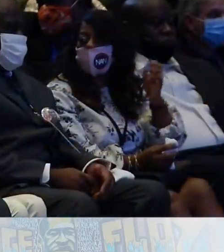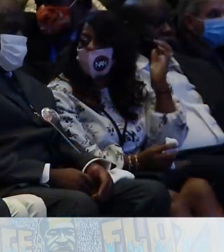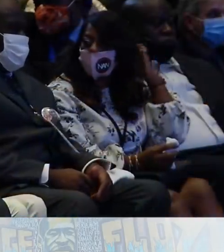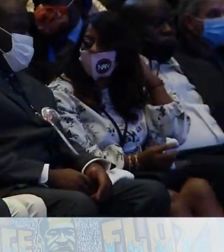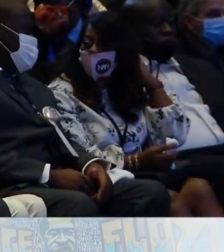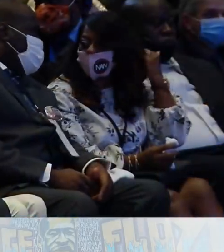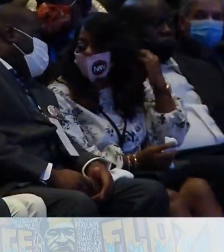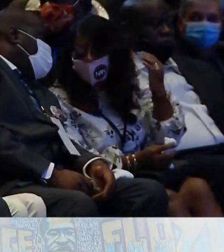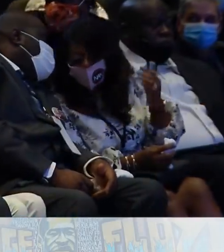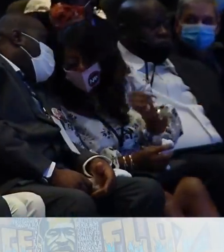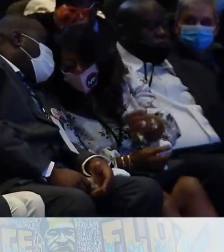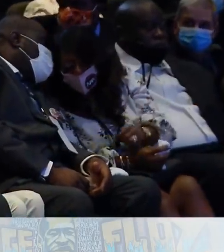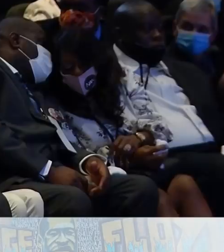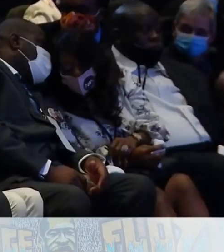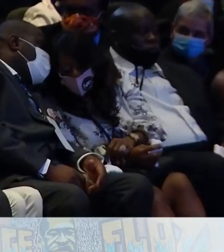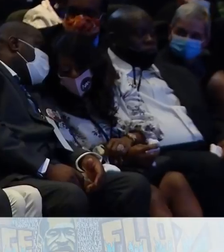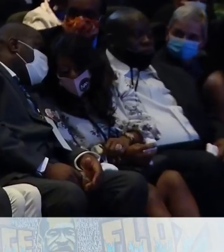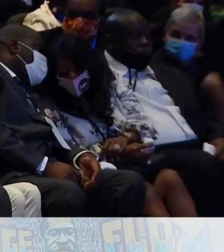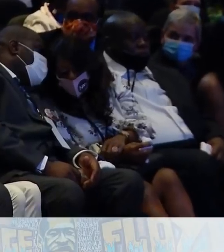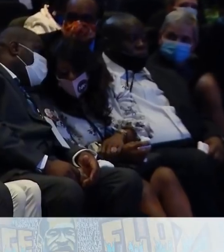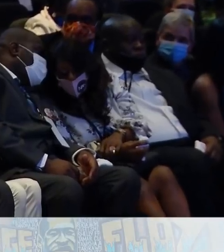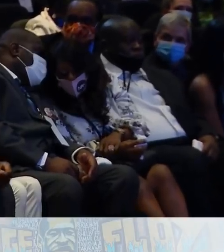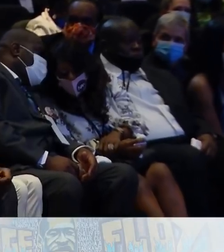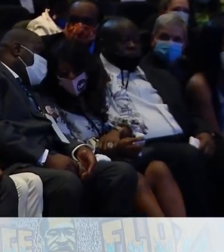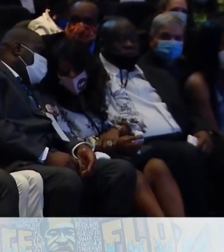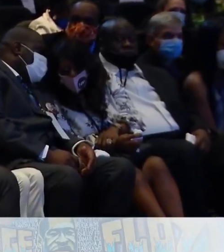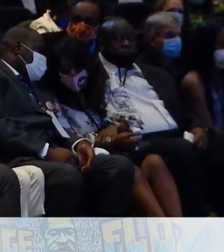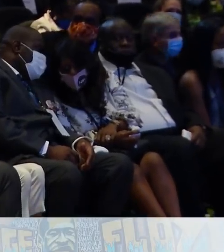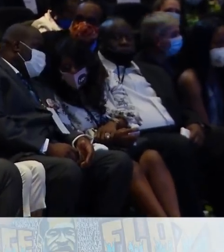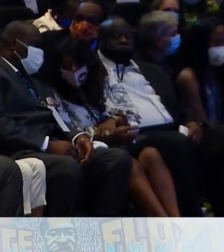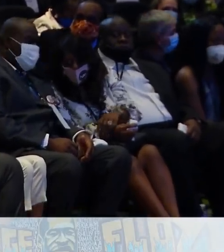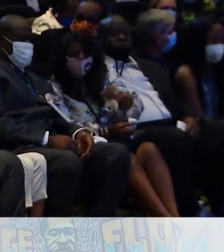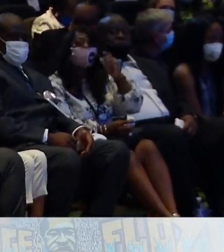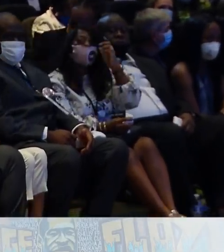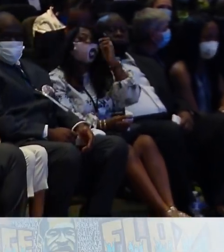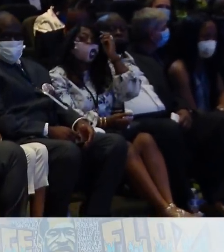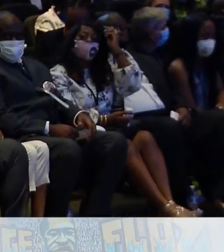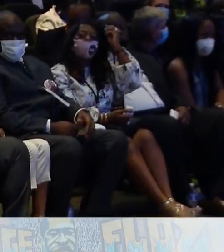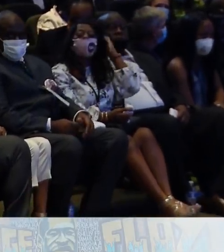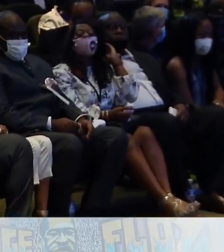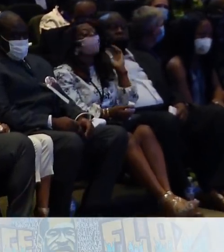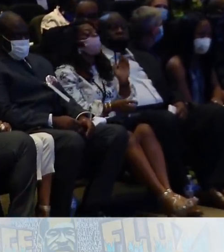AS HE WHO HELPS TO PERPETRATE IT. HE WHO ACCEPTS EVIL WITHOUT